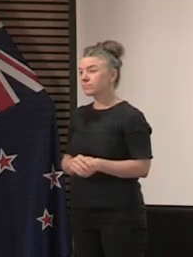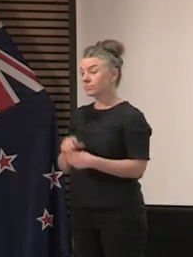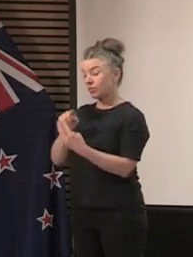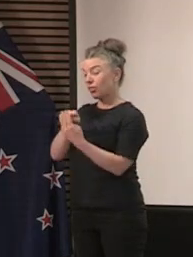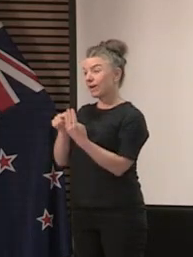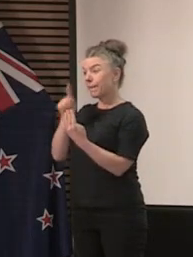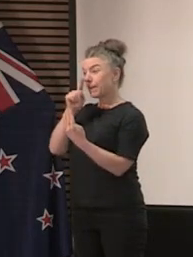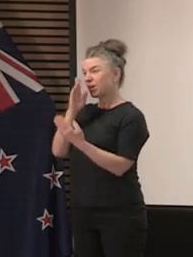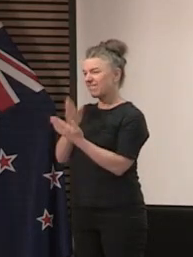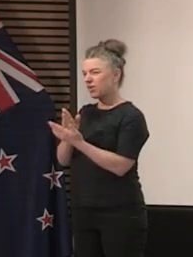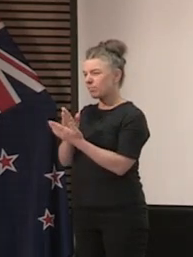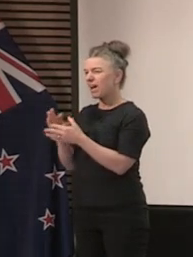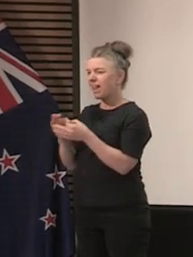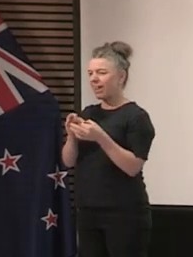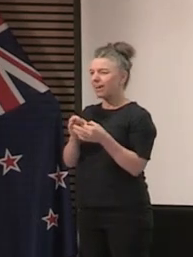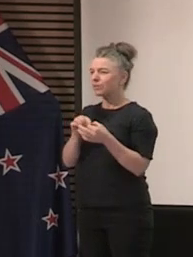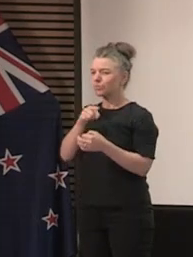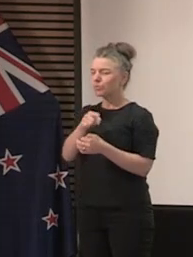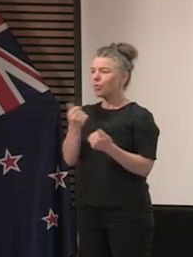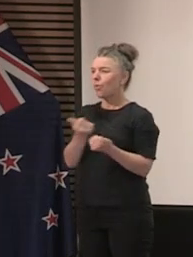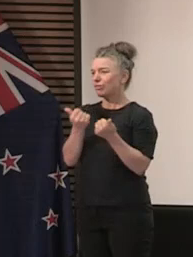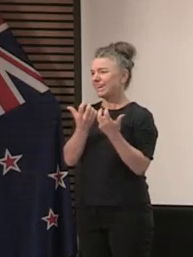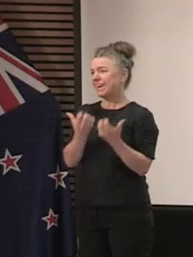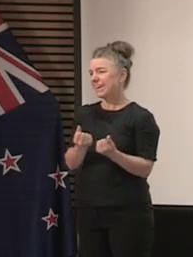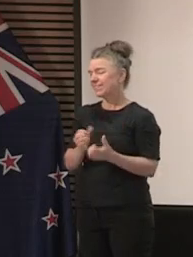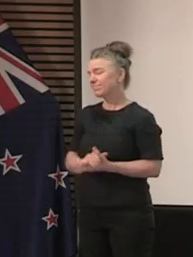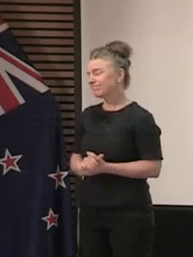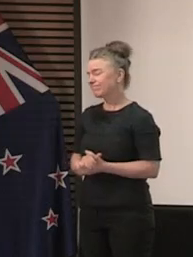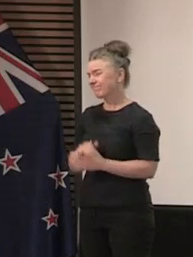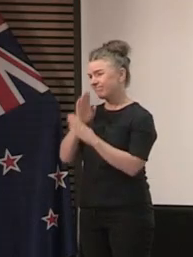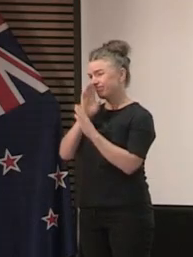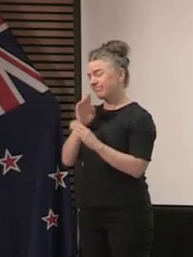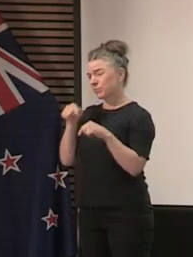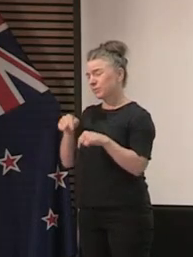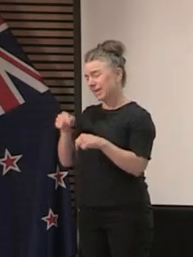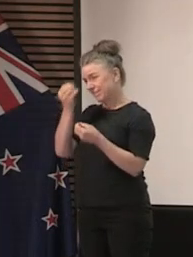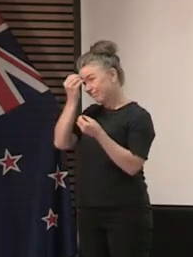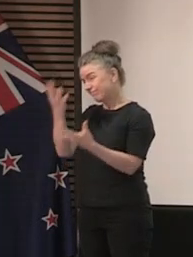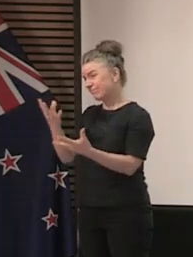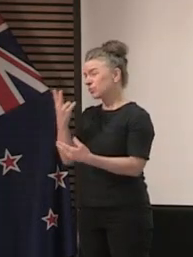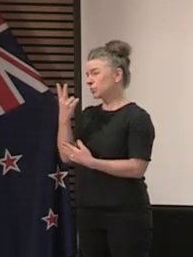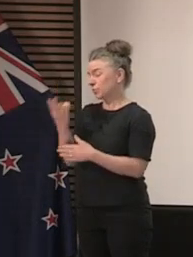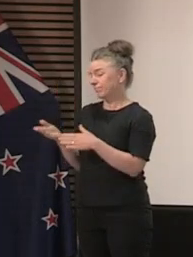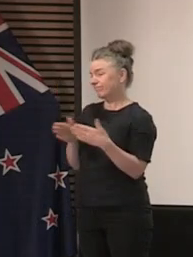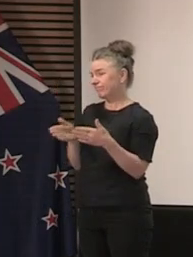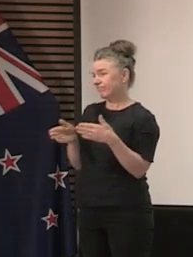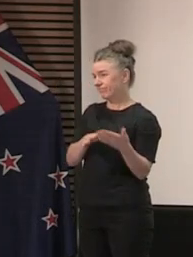processed 101,277 tests for COVID-19. All the cases we're reporting today are linked to